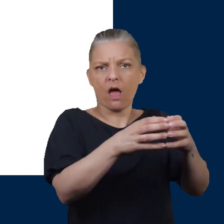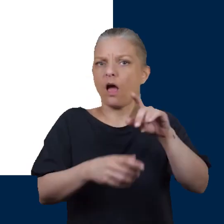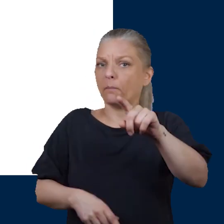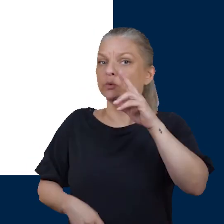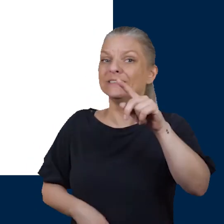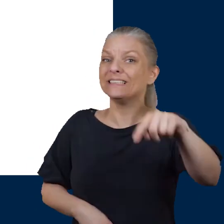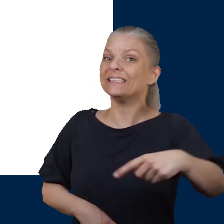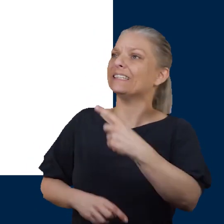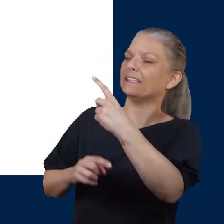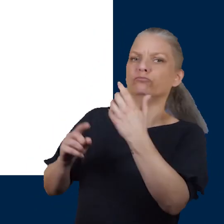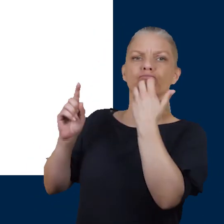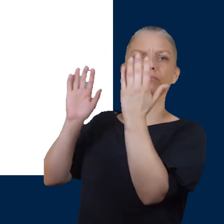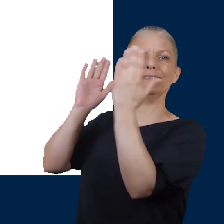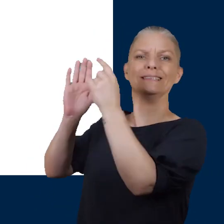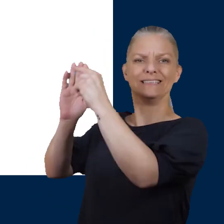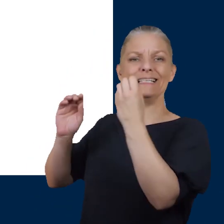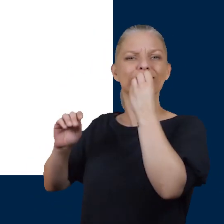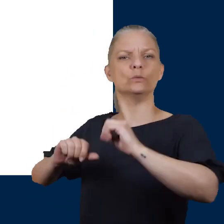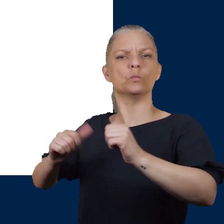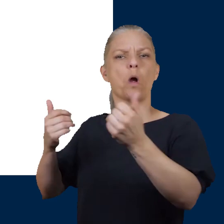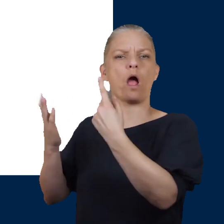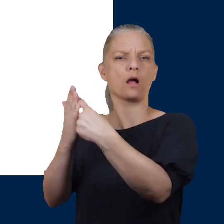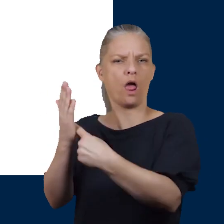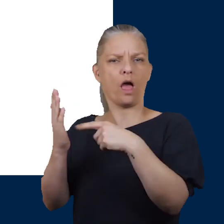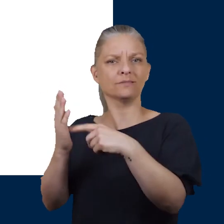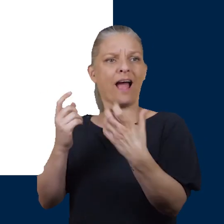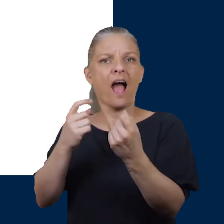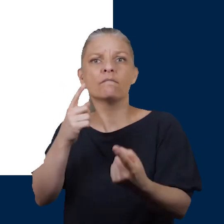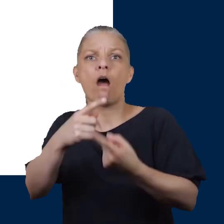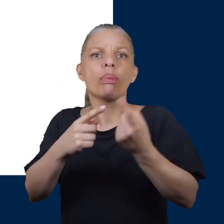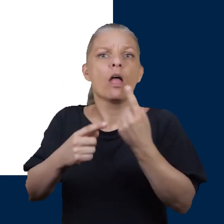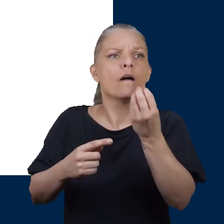Similar in size to the green section of the Eatwell guide and making up another